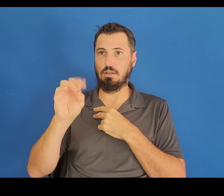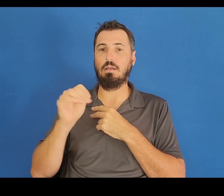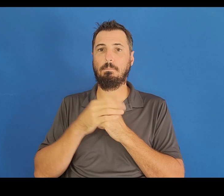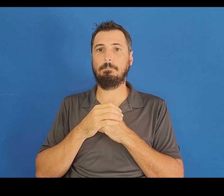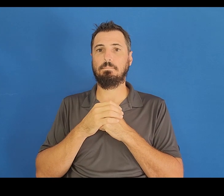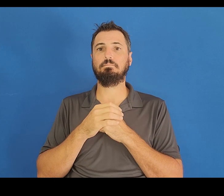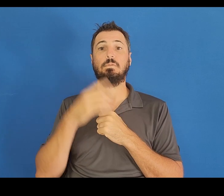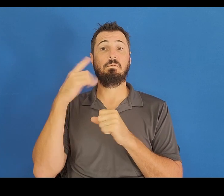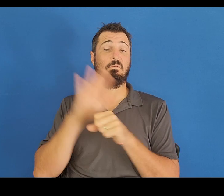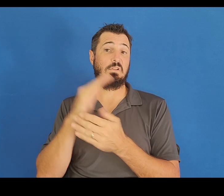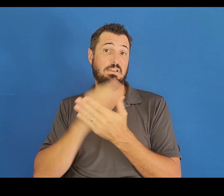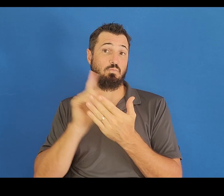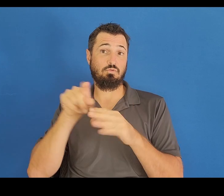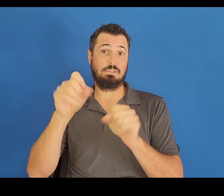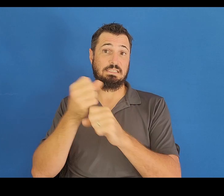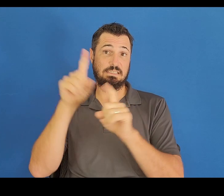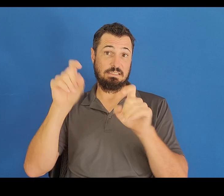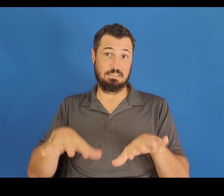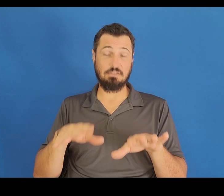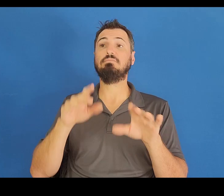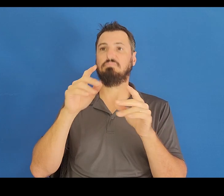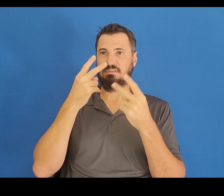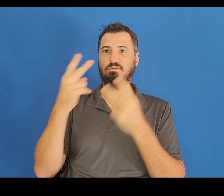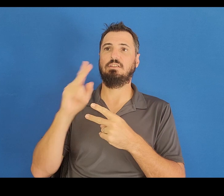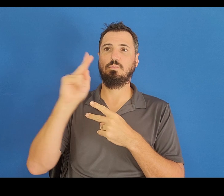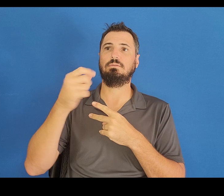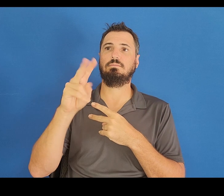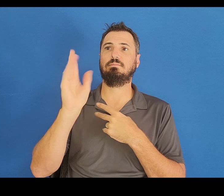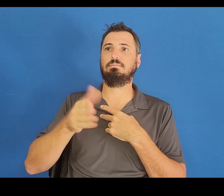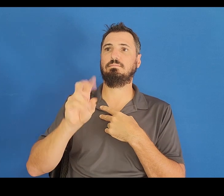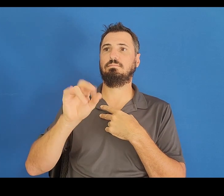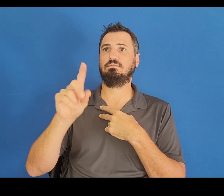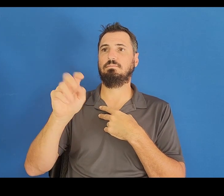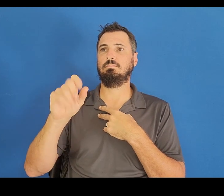For a full list of testing locations, visit Kauai.gov/covidtest